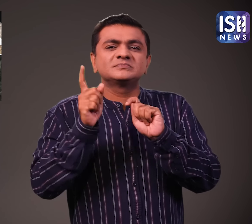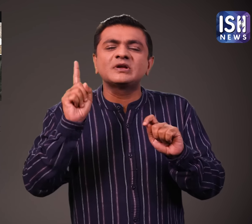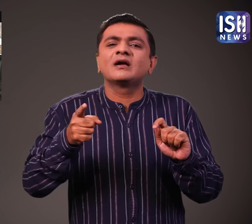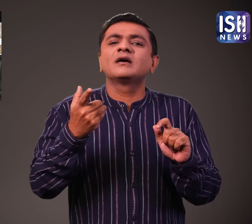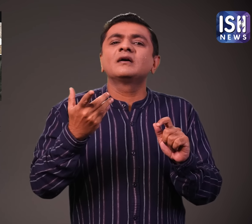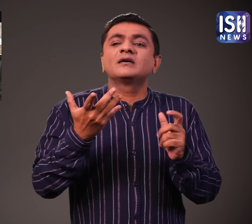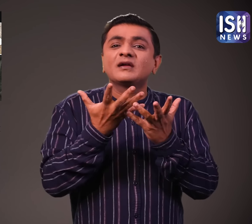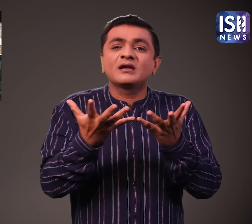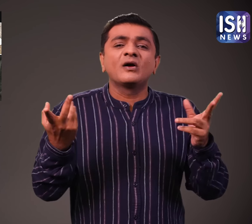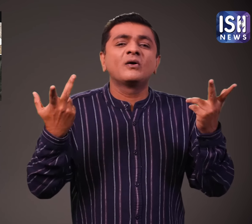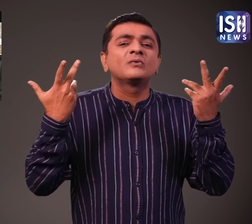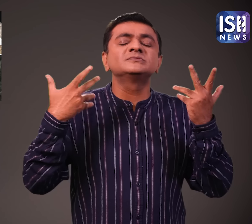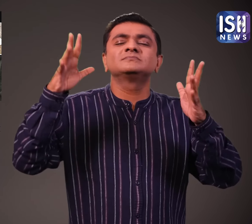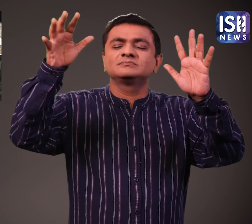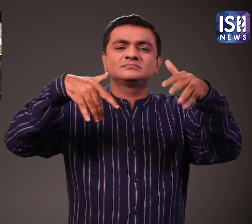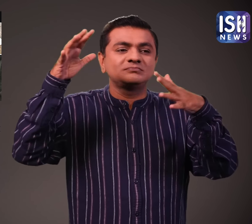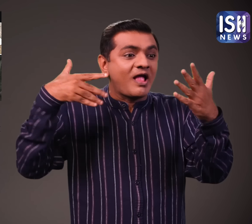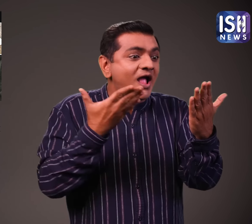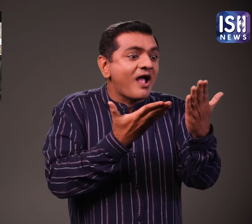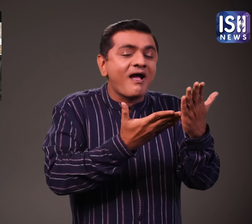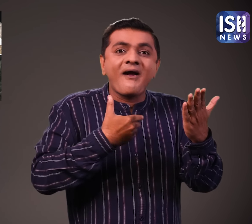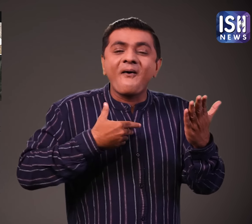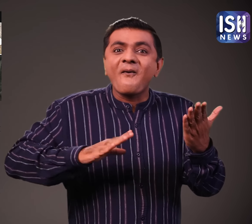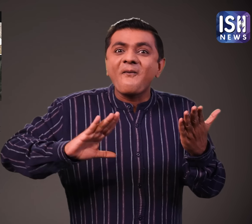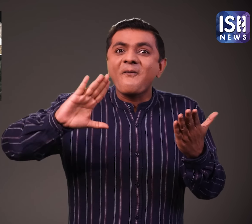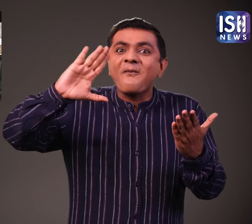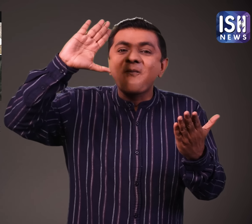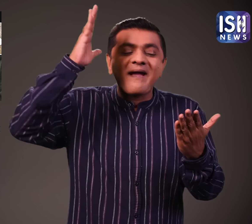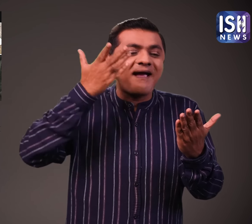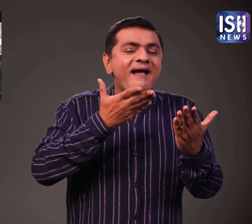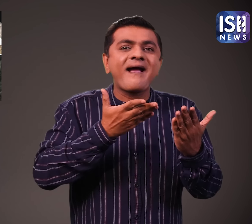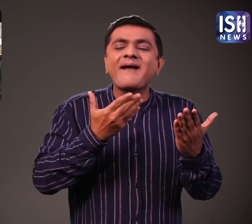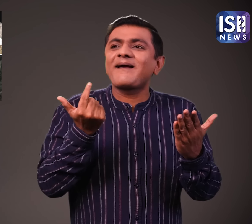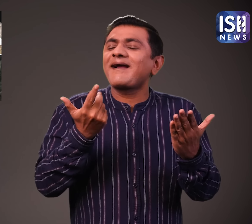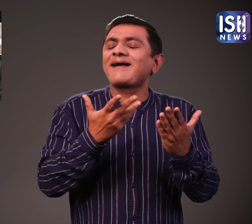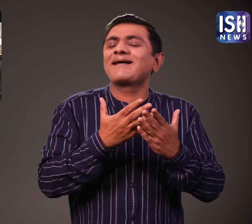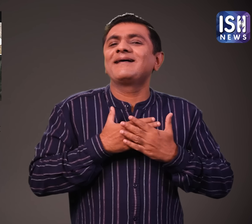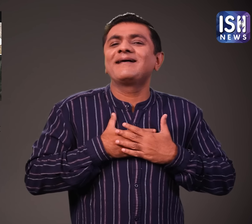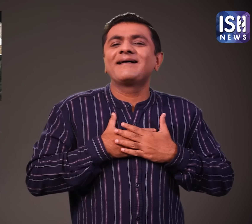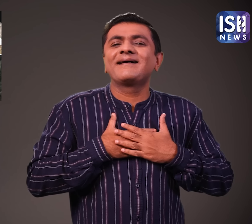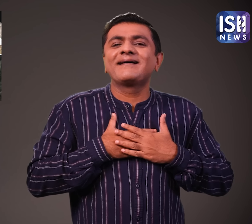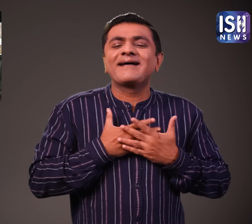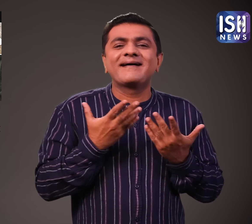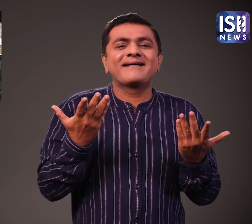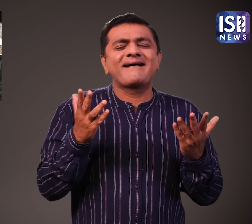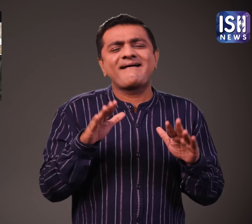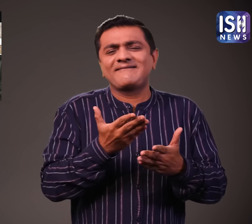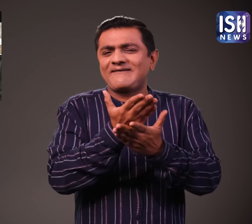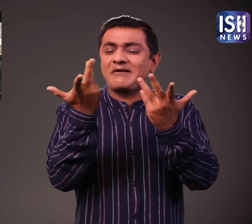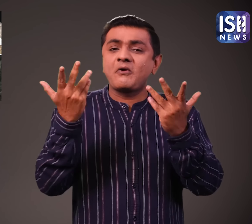we often find things that we forgot about and we get so amazed!